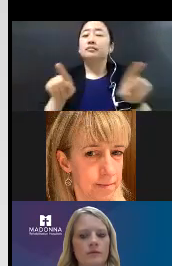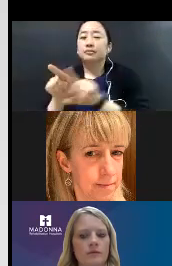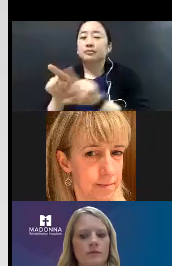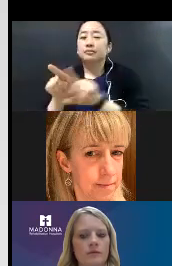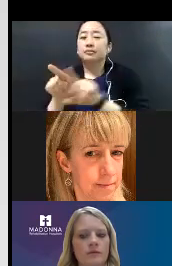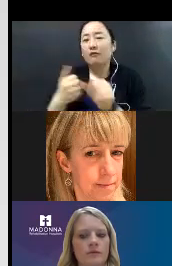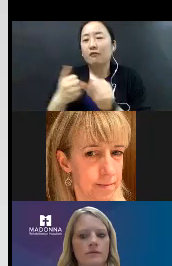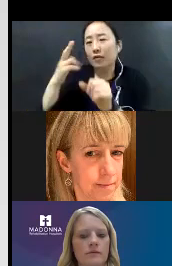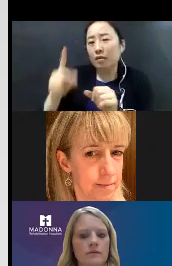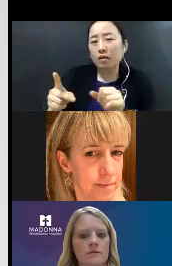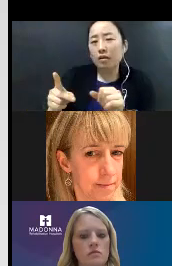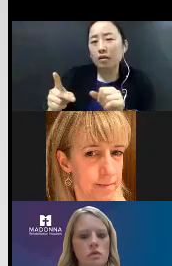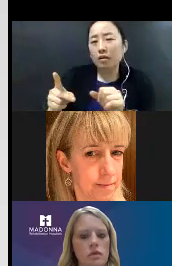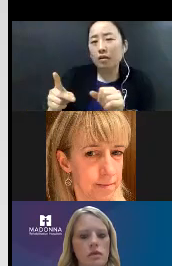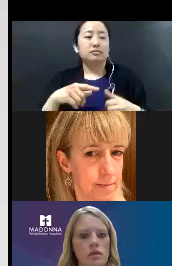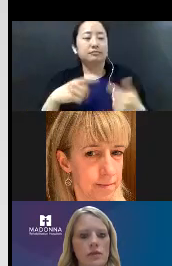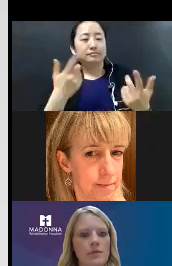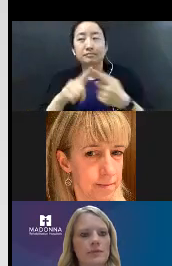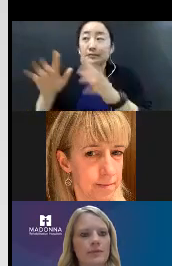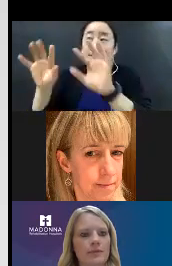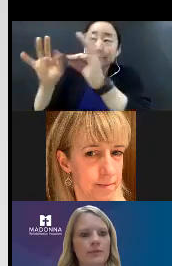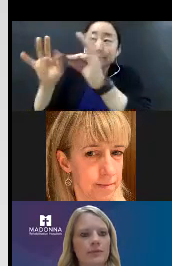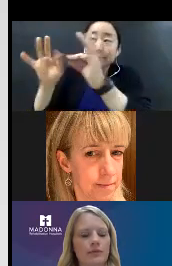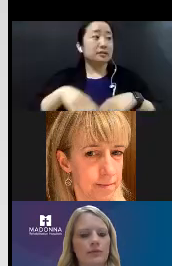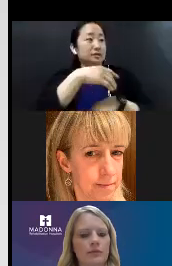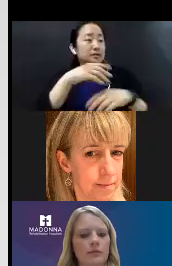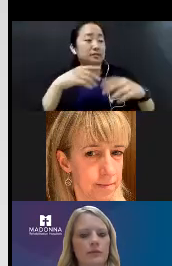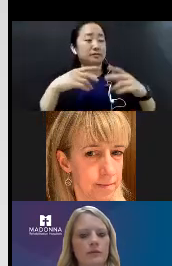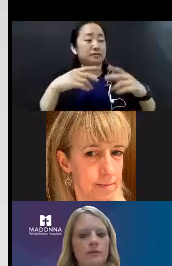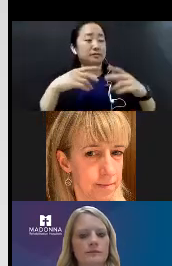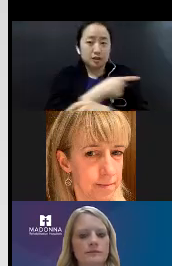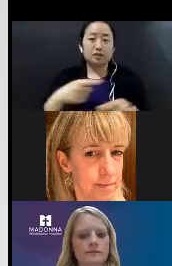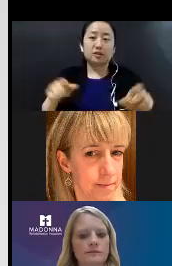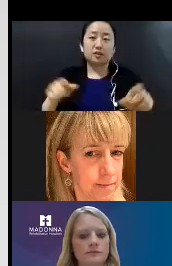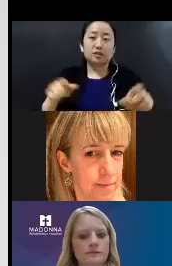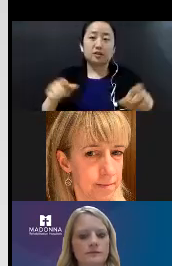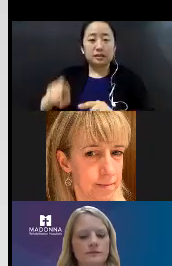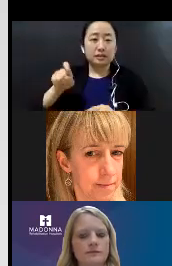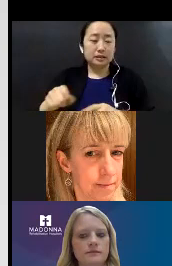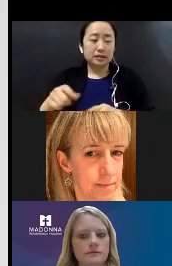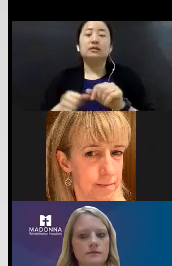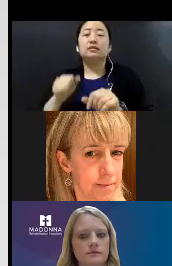CONTACT WITH THE PATIENT OR FAMILY AS NEEDED. THE PITFALLS IN THIS SECTION OF THE PROCESS